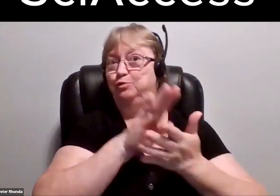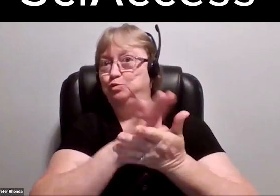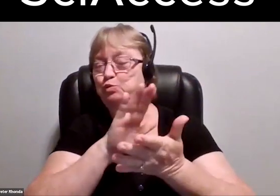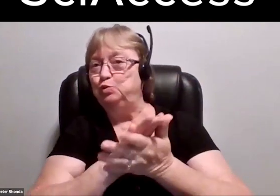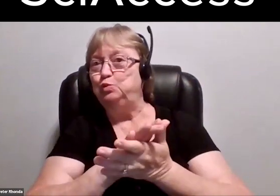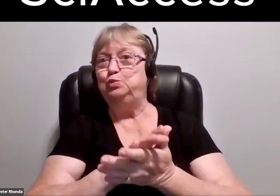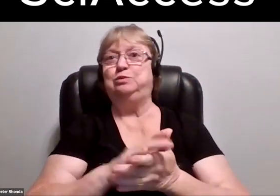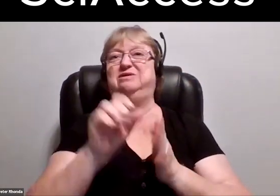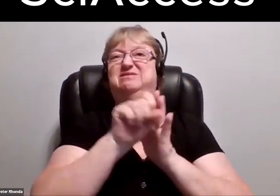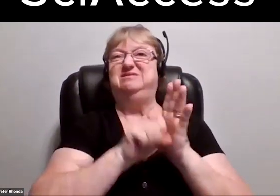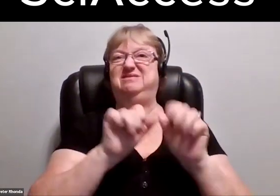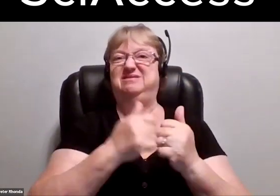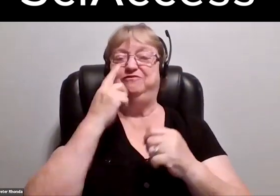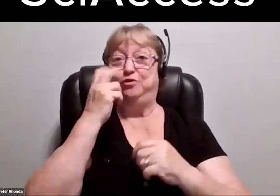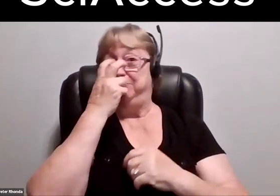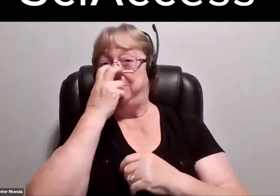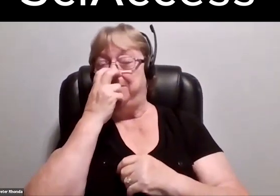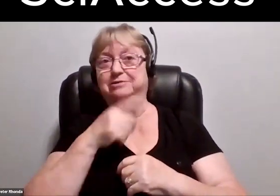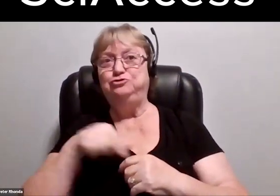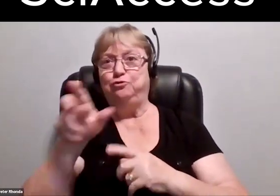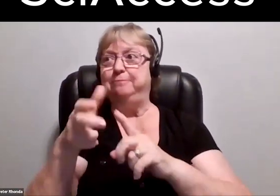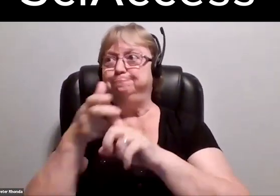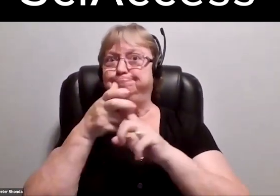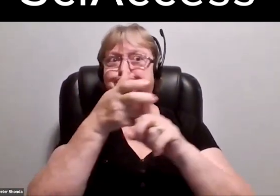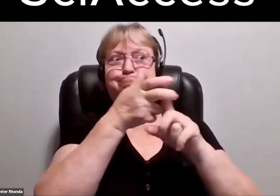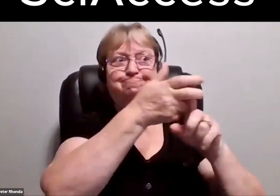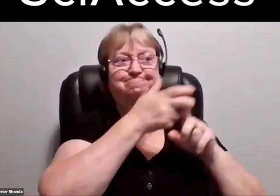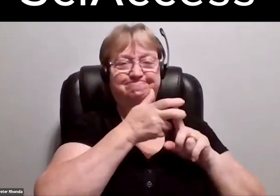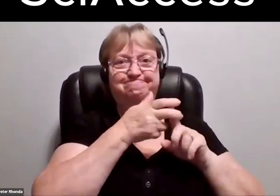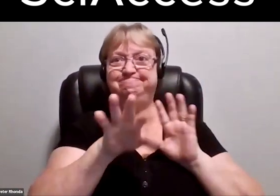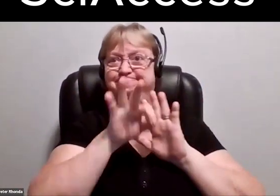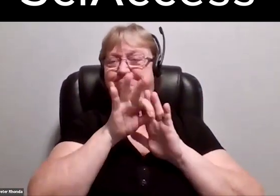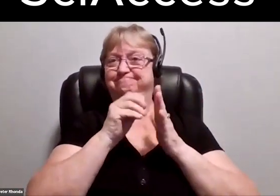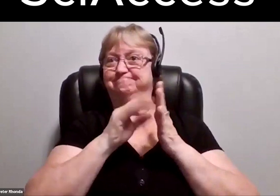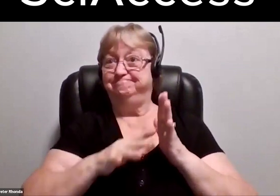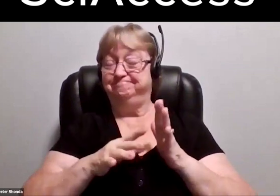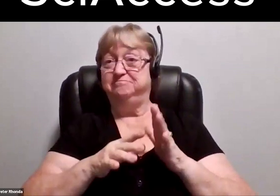so we let them handle the recruitment. They stay on-site in dormitories,